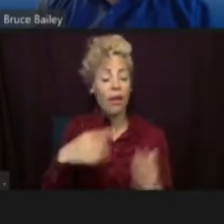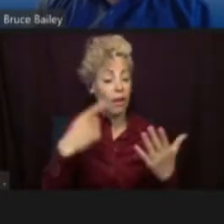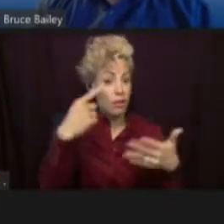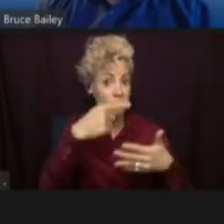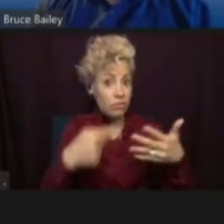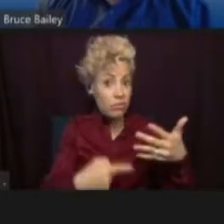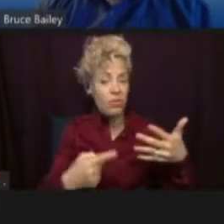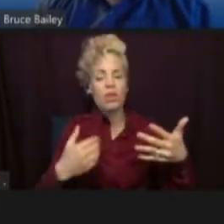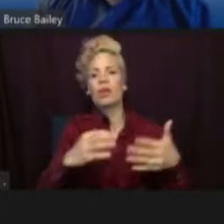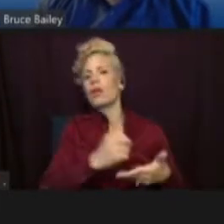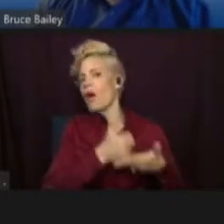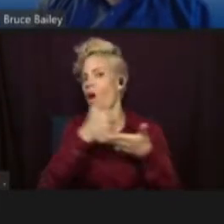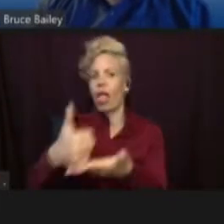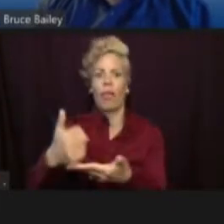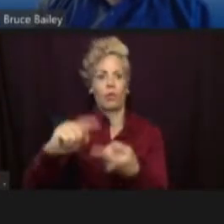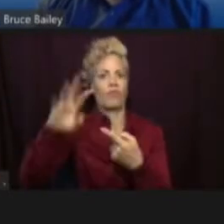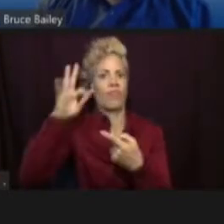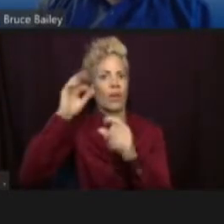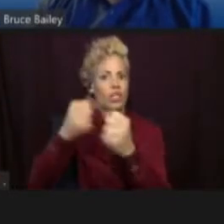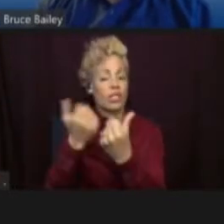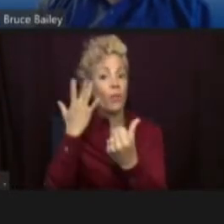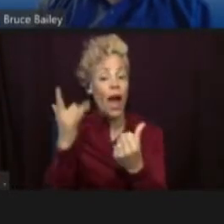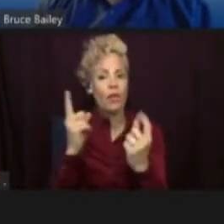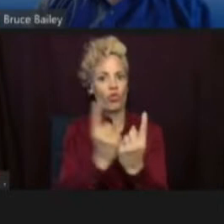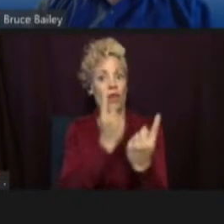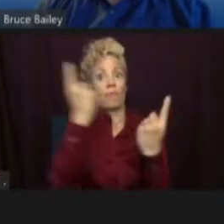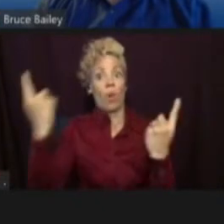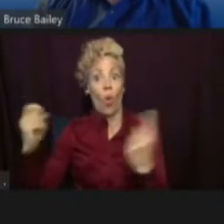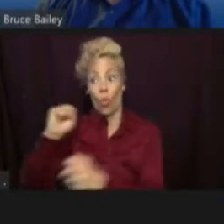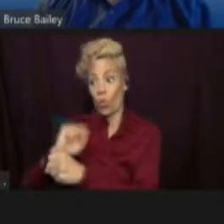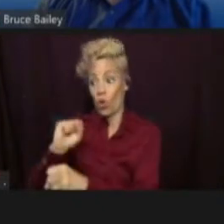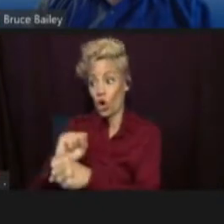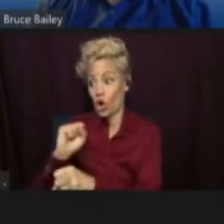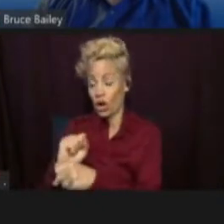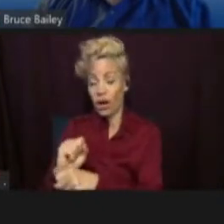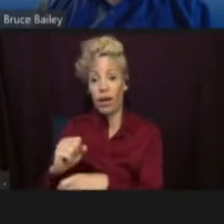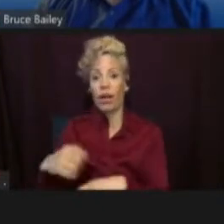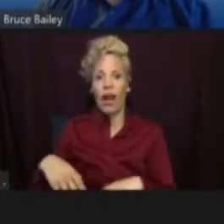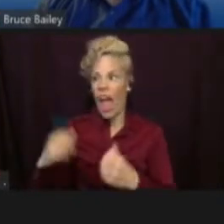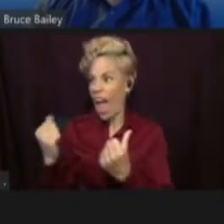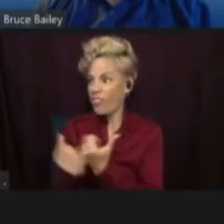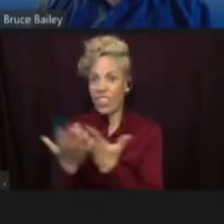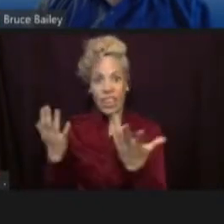and have to do all of your work from a distance was not something that they had previously addressed.